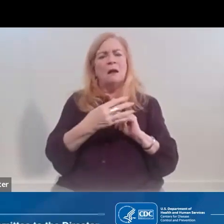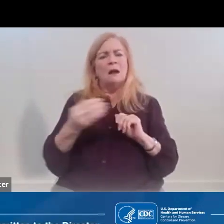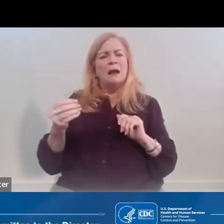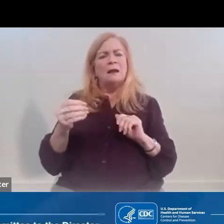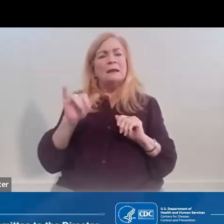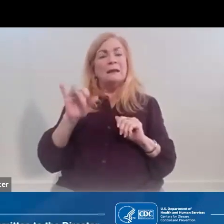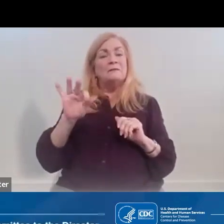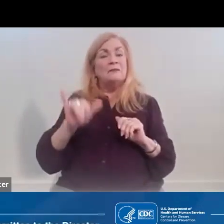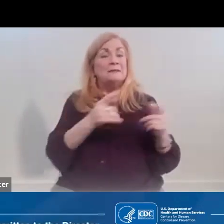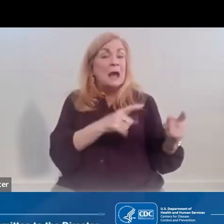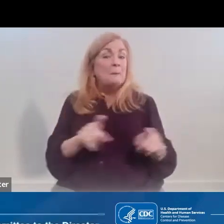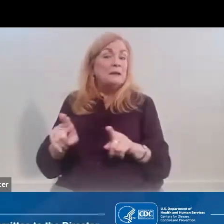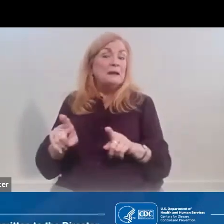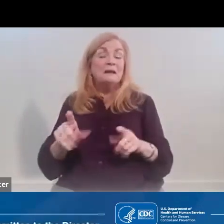How feasible is it?